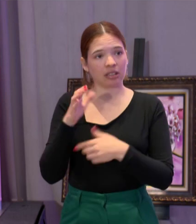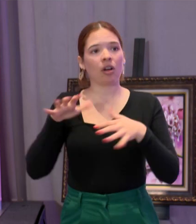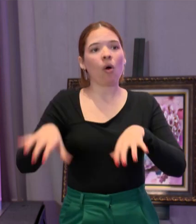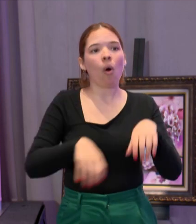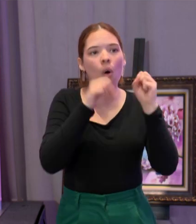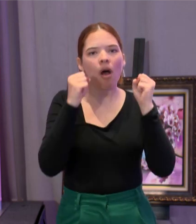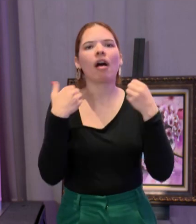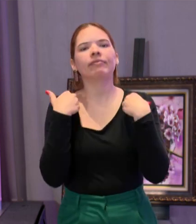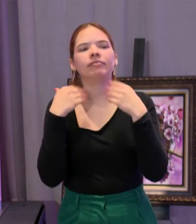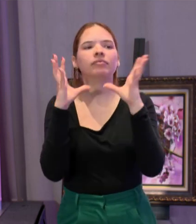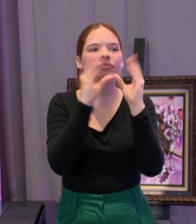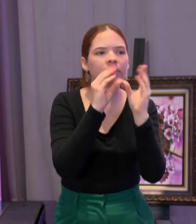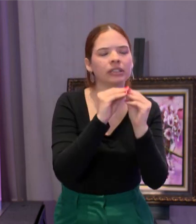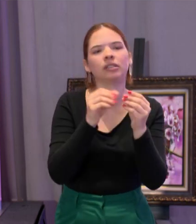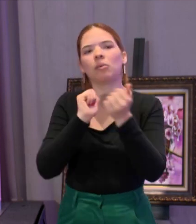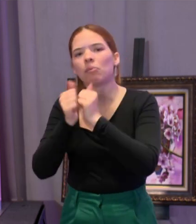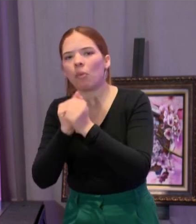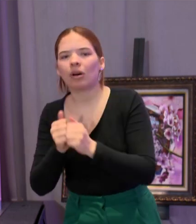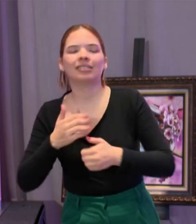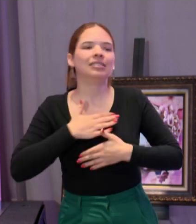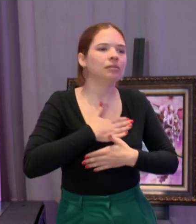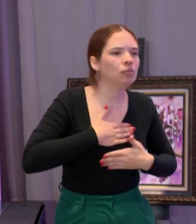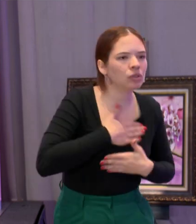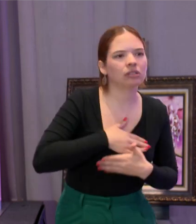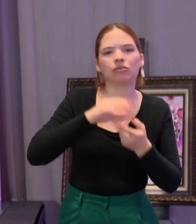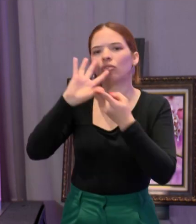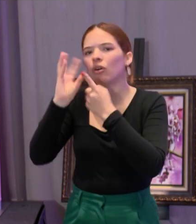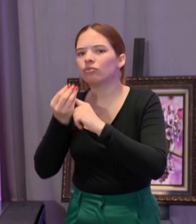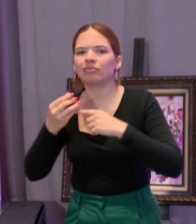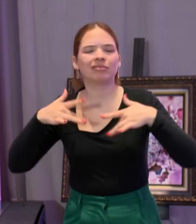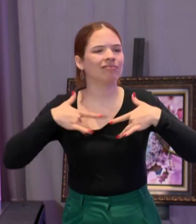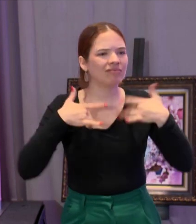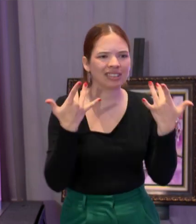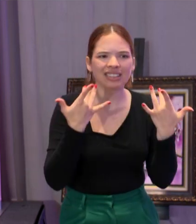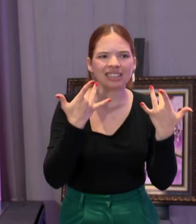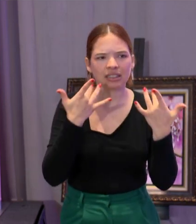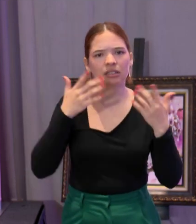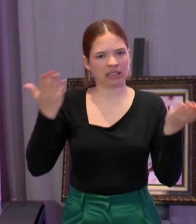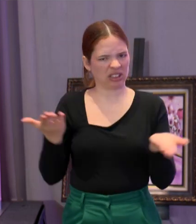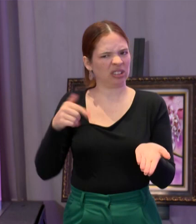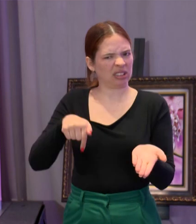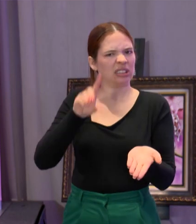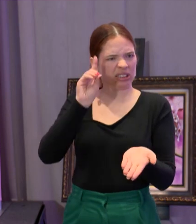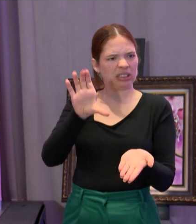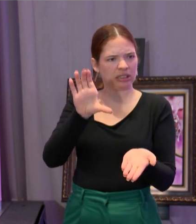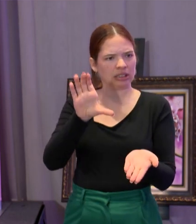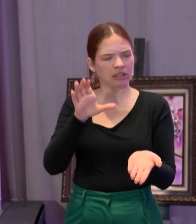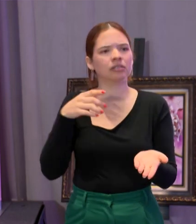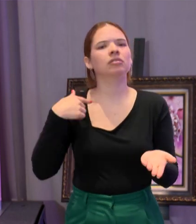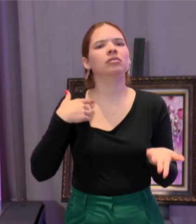AS YOU KNOW EVENTS D.C. IS THE PREMIERE HOST FOR ENTERTAINMENT AND CULTURAL EVENTS IN OUR NATION'S CAPITAL.